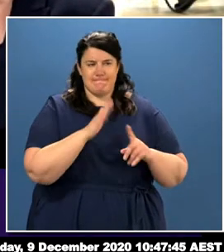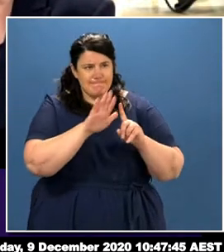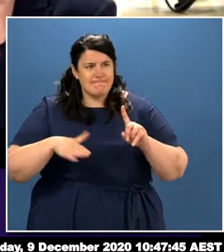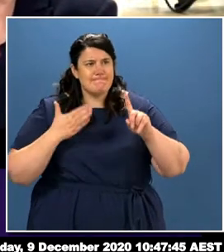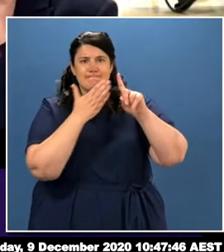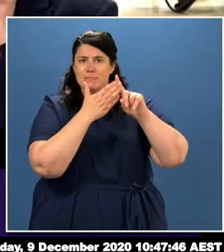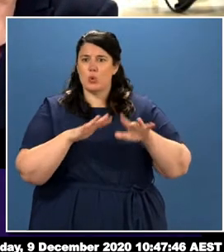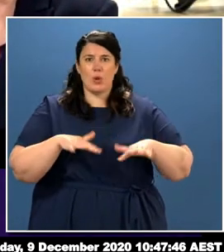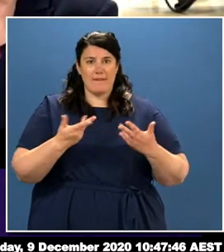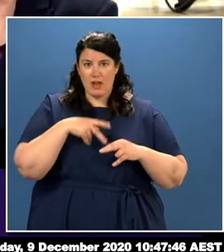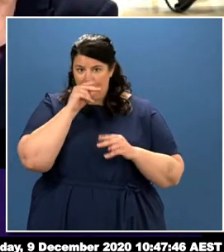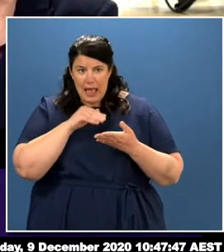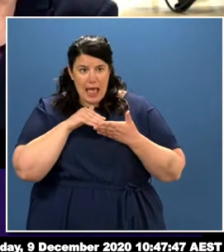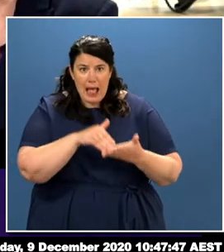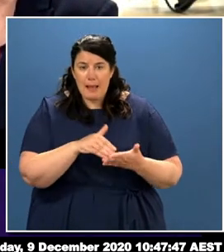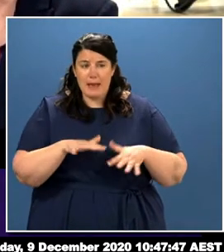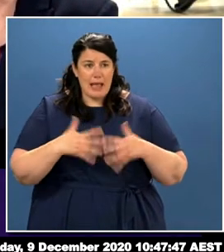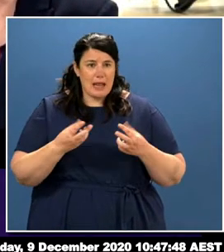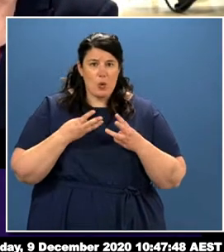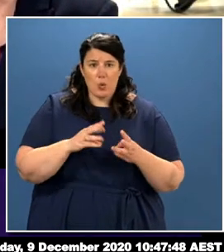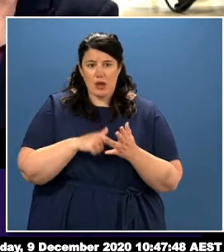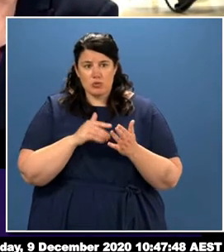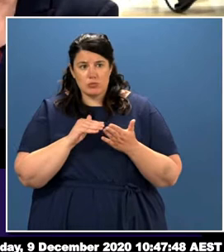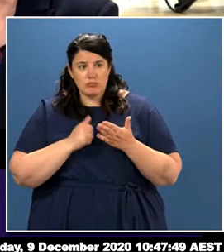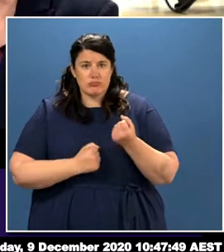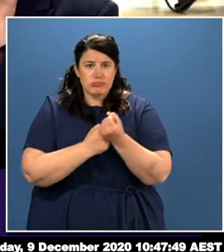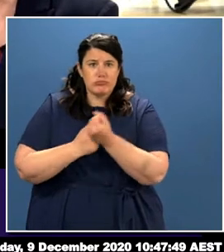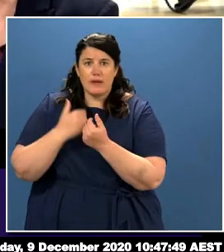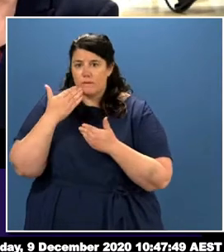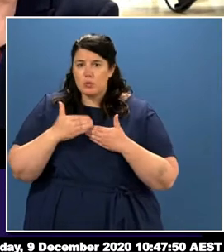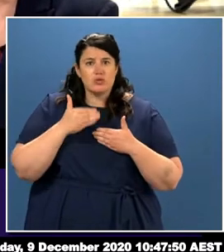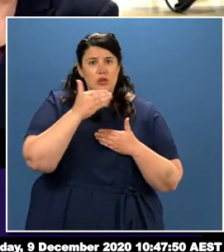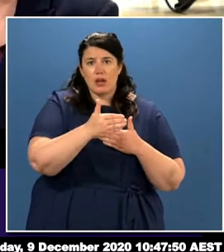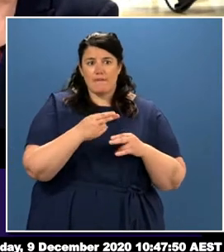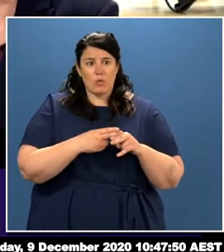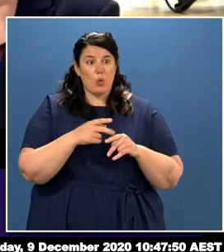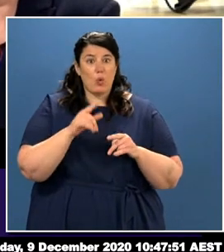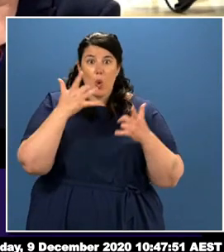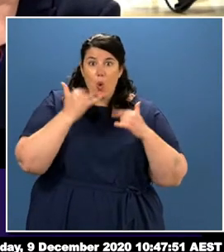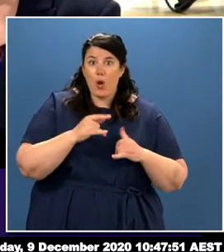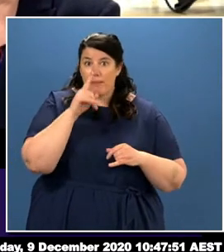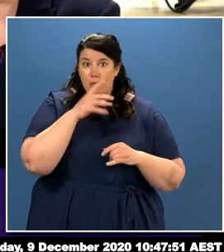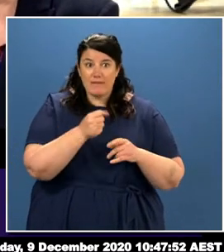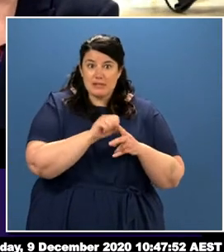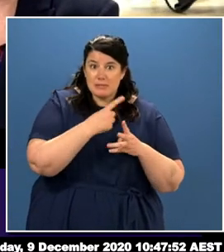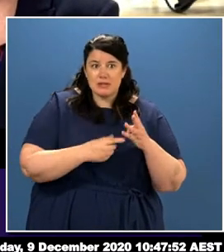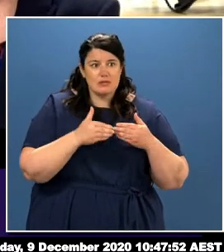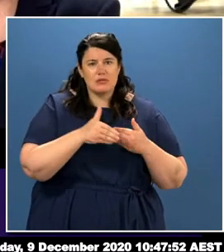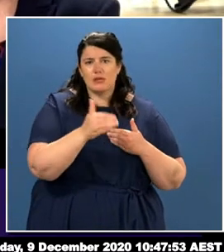Whatever I can do to help to instill that in future generations of disabled lawyers, I am very keen to do. Excellent.